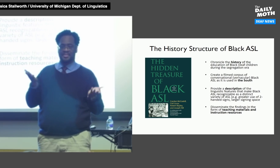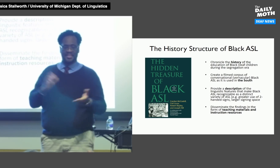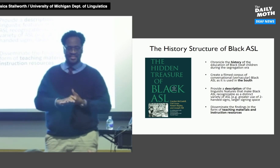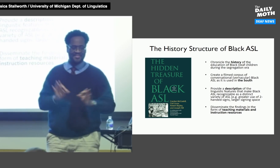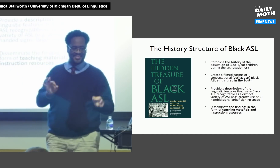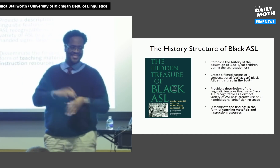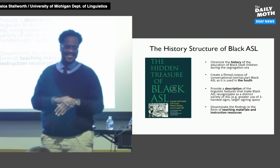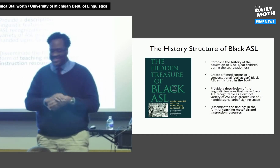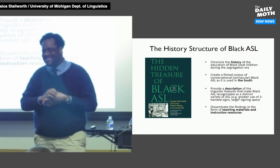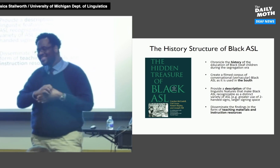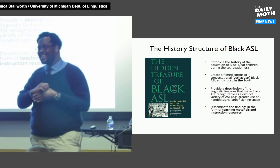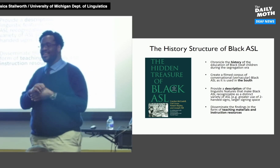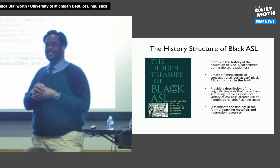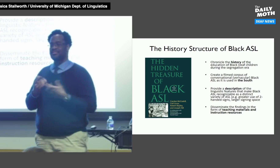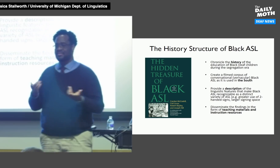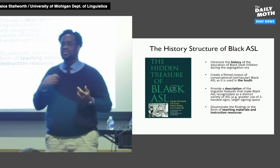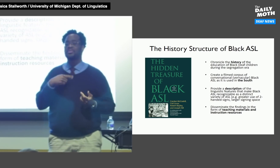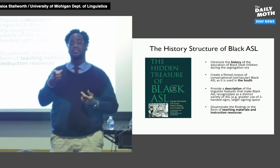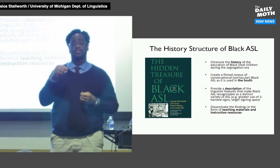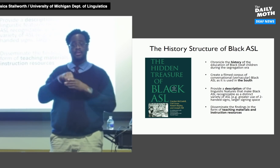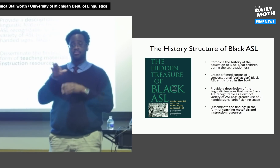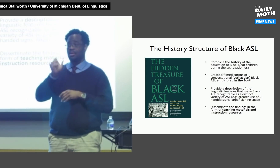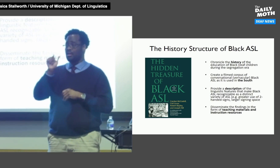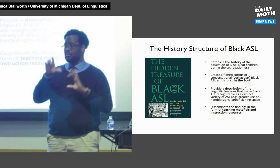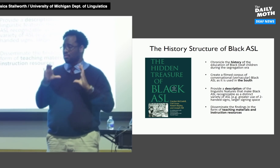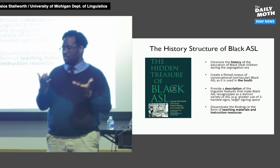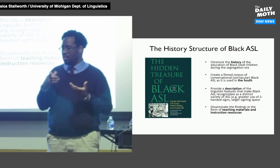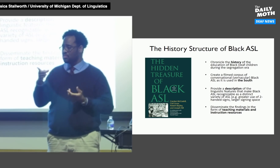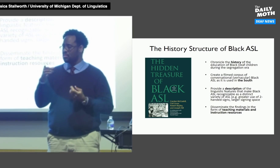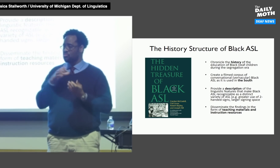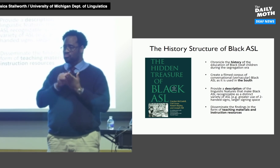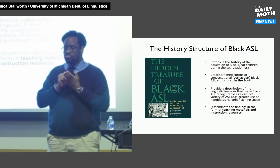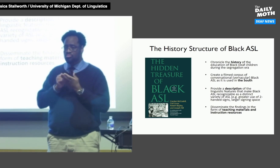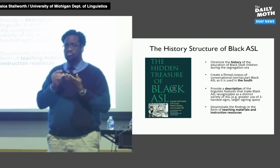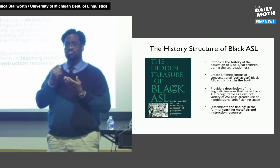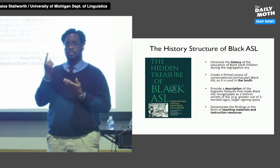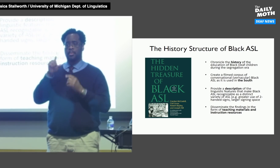Many of you! Okay, in your ASL classes, have you learned something about